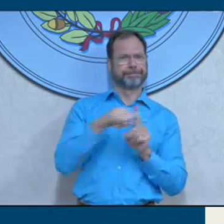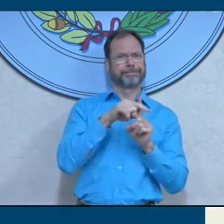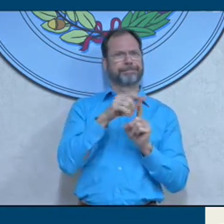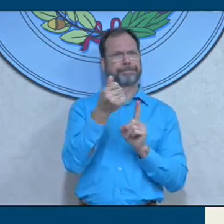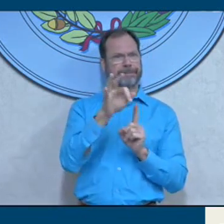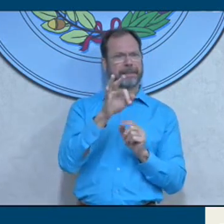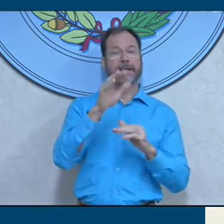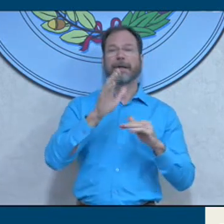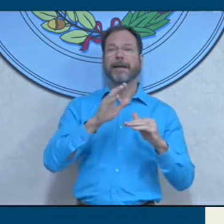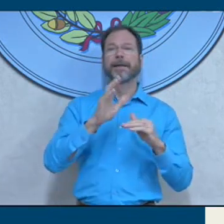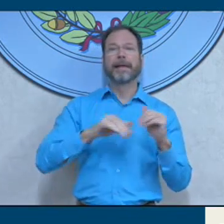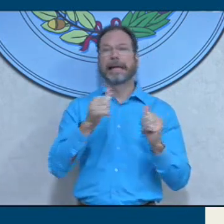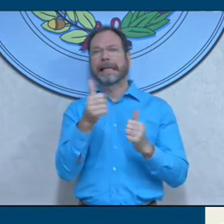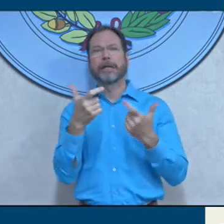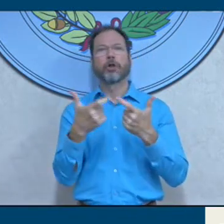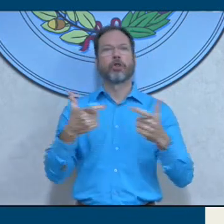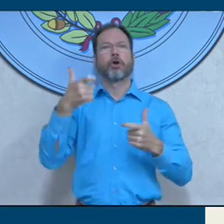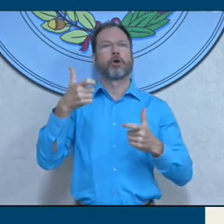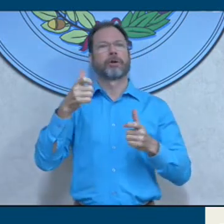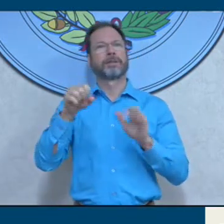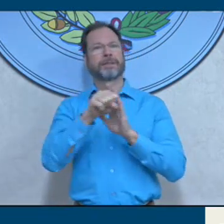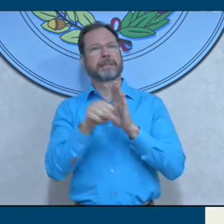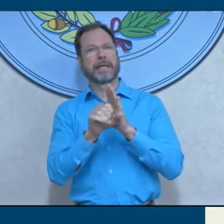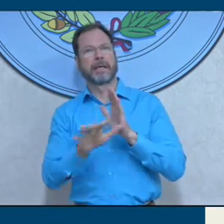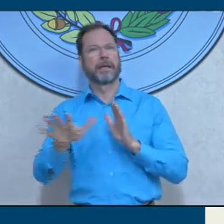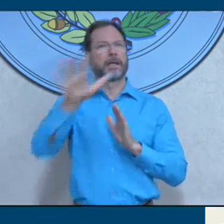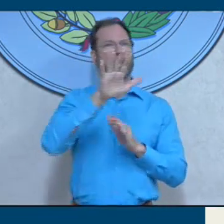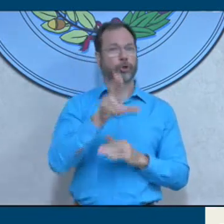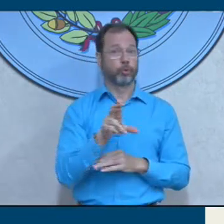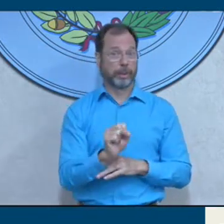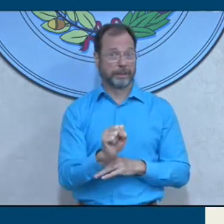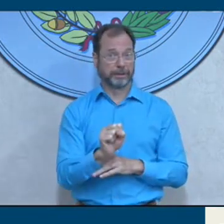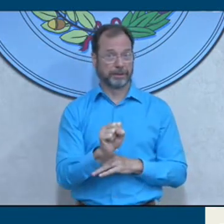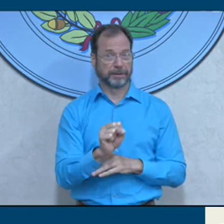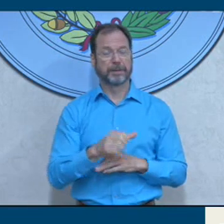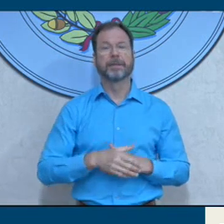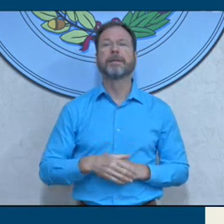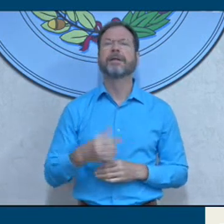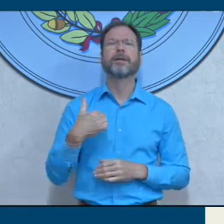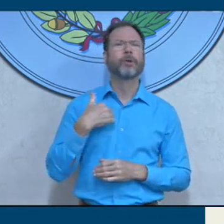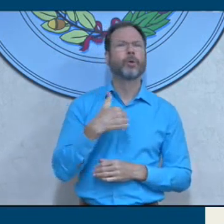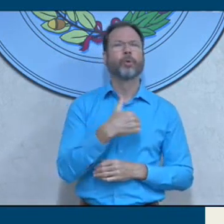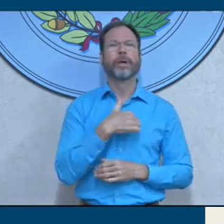GOAL. HAS BEEN ACHIEVED. FEWER TEXANS TEST POSITIVE FOR COVID-19 THAN RESIDENTS OF ANY